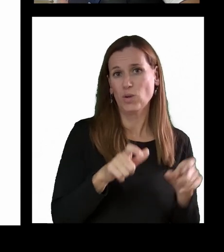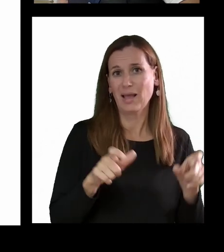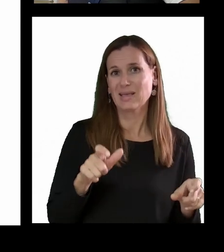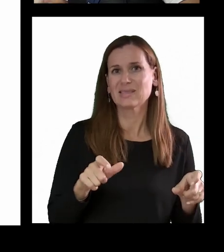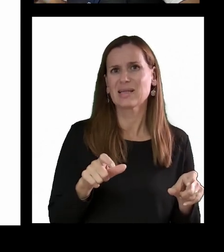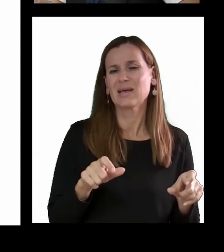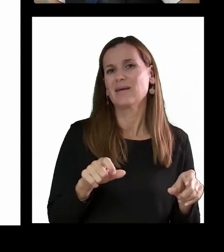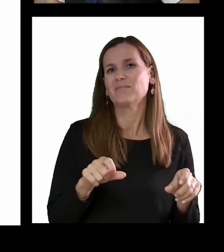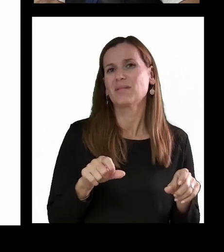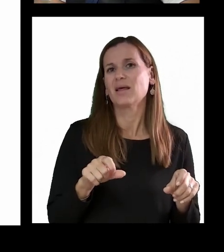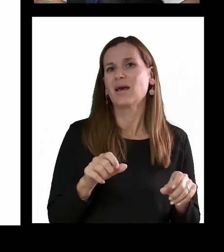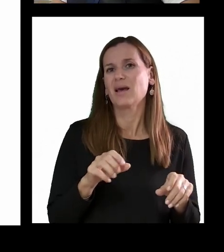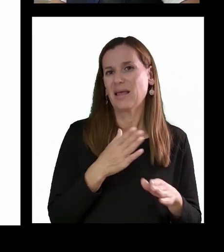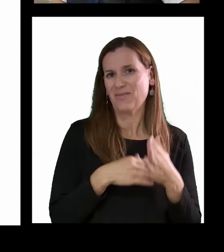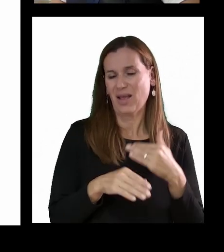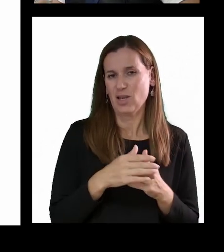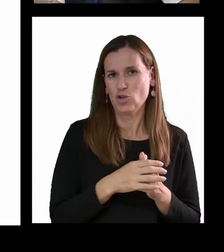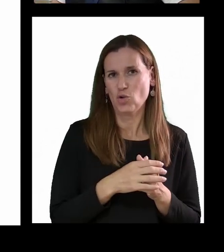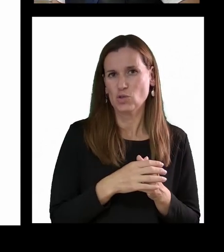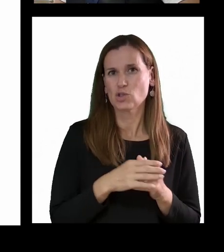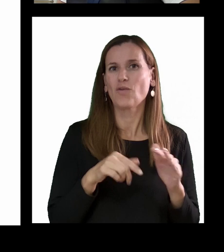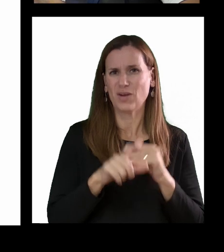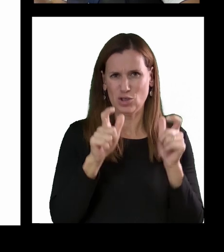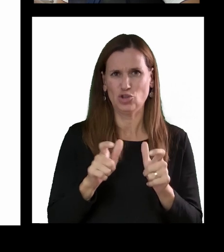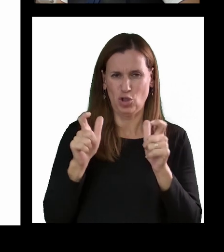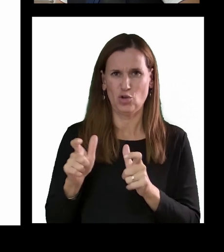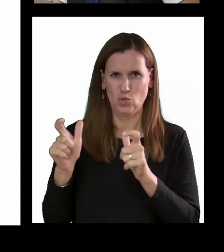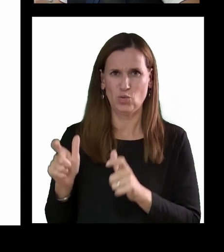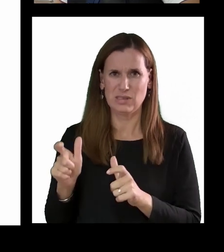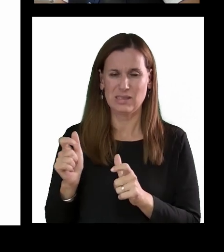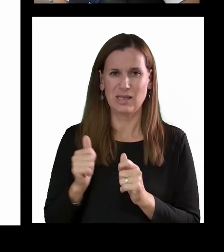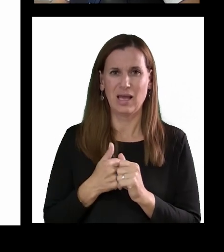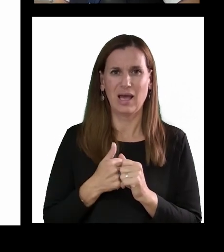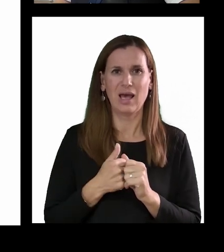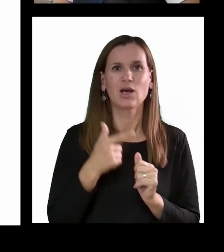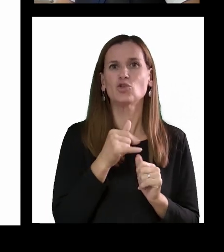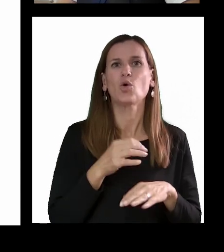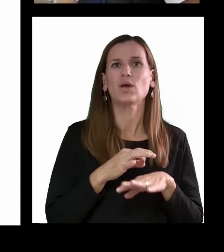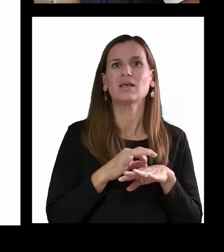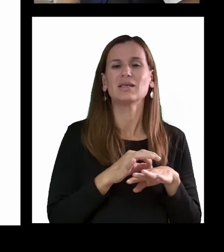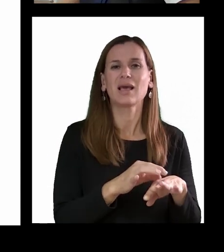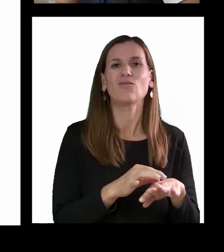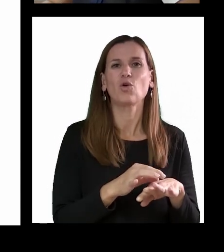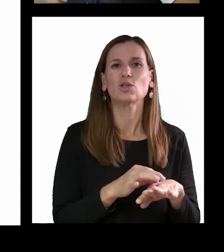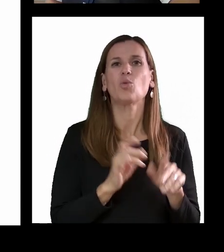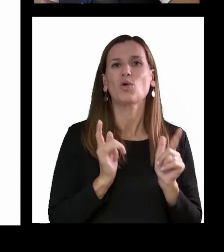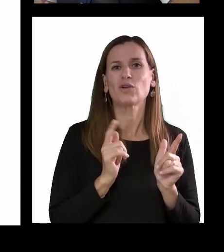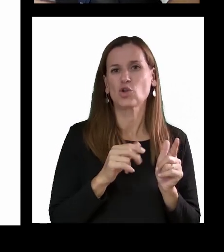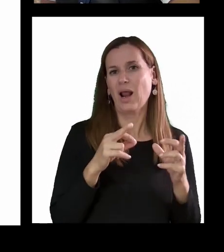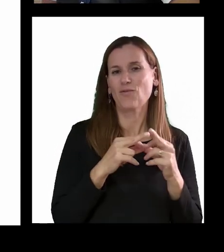A dedicated working group led by Alfonso Infrante, Professor Alfonso Infante, who by the way cannot